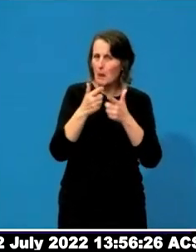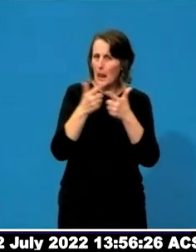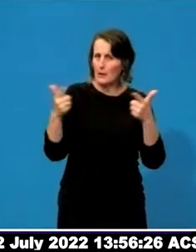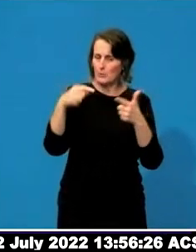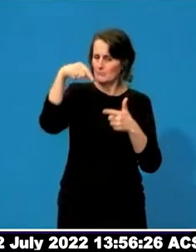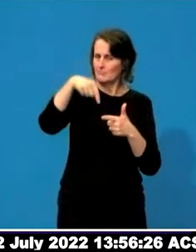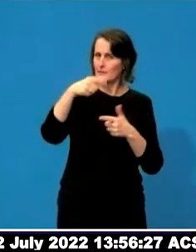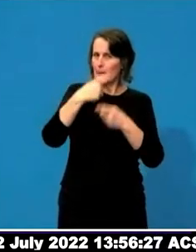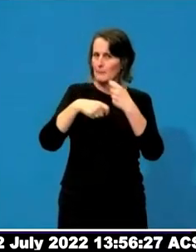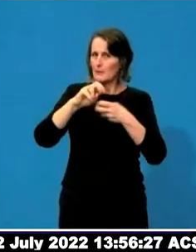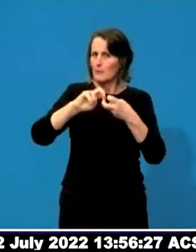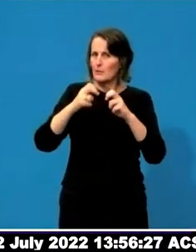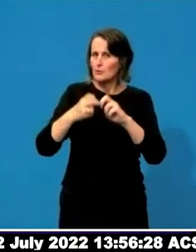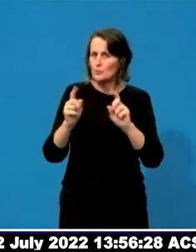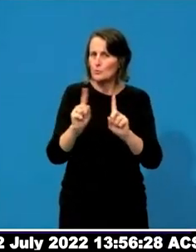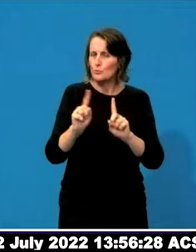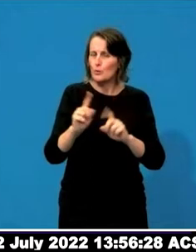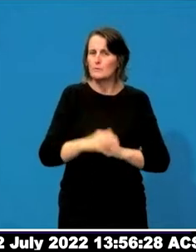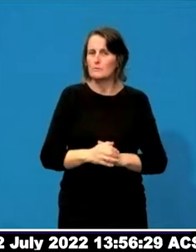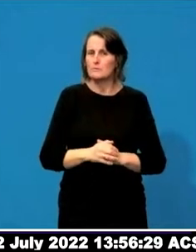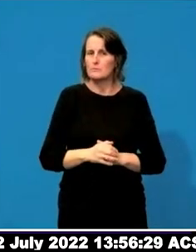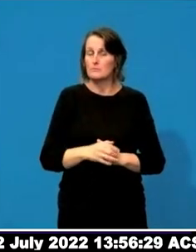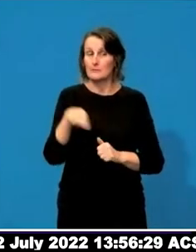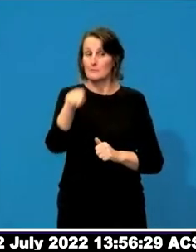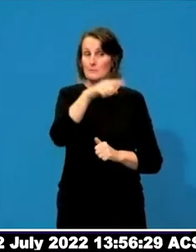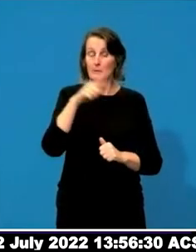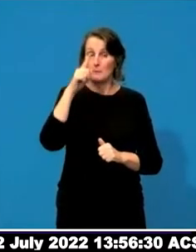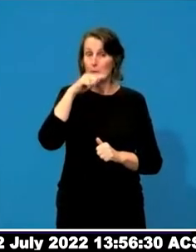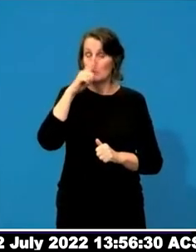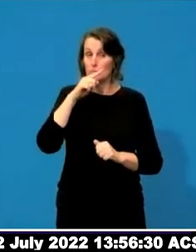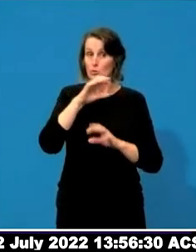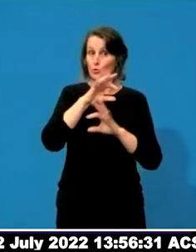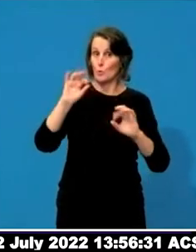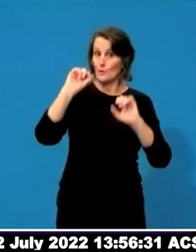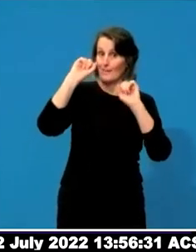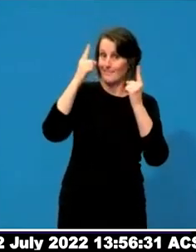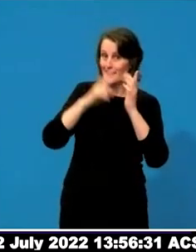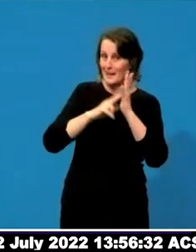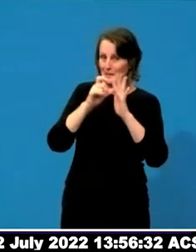in terms of people understanding and engaging with the NDIS? Yeah.